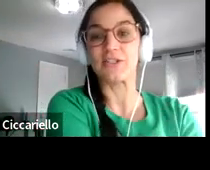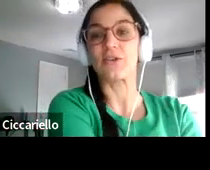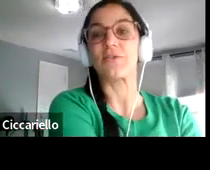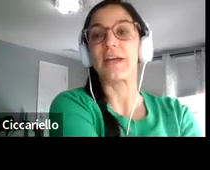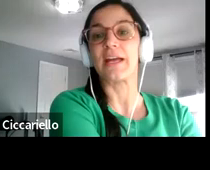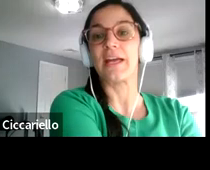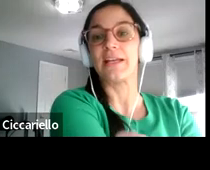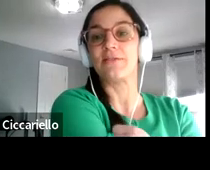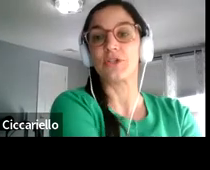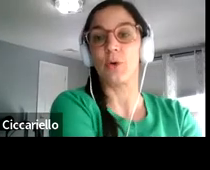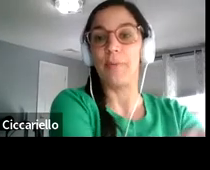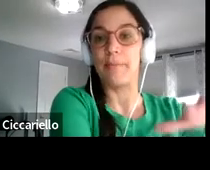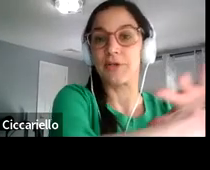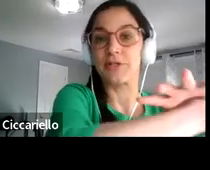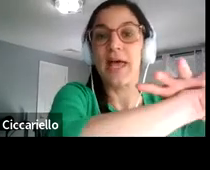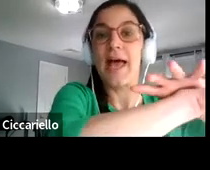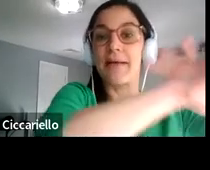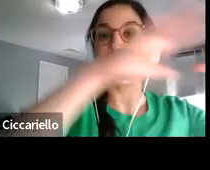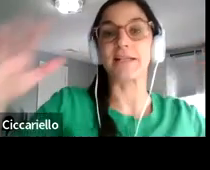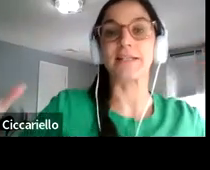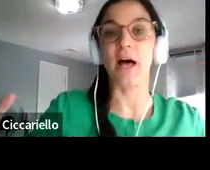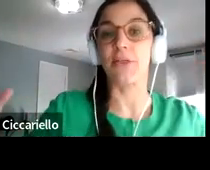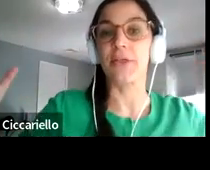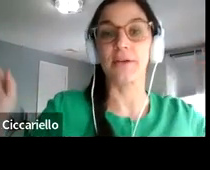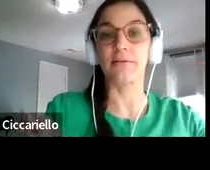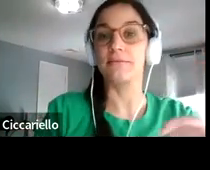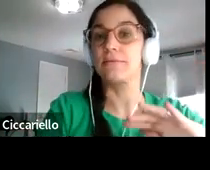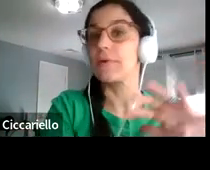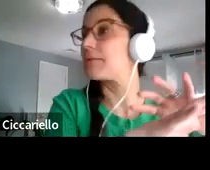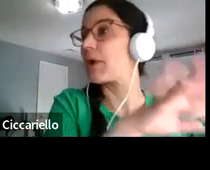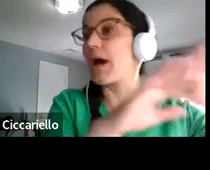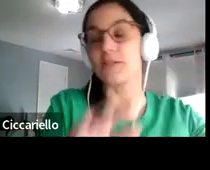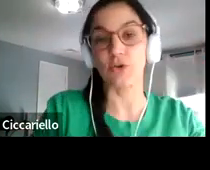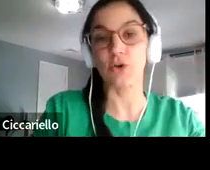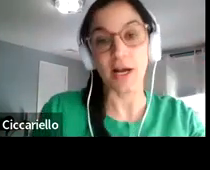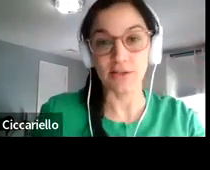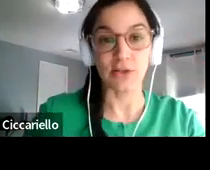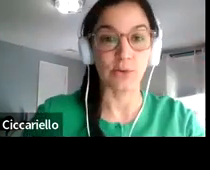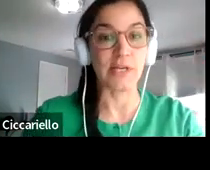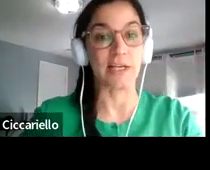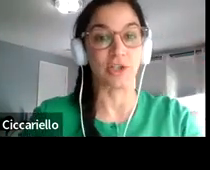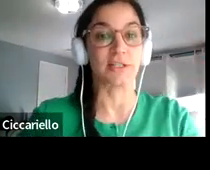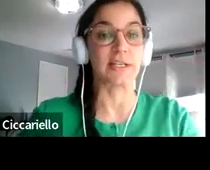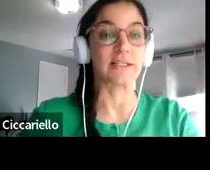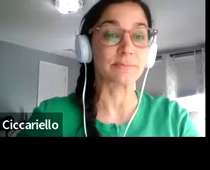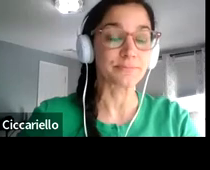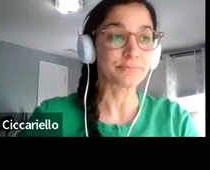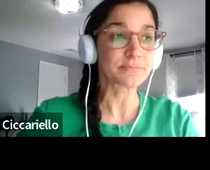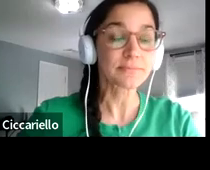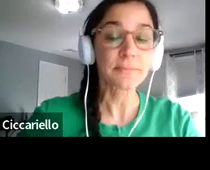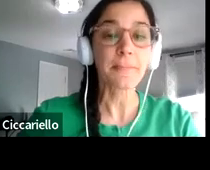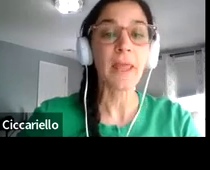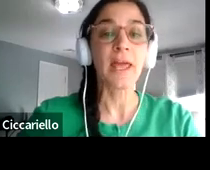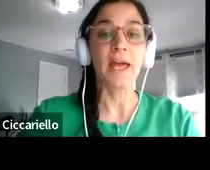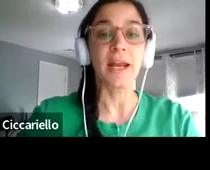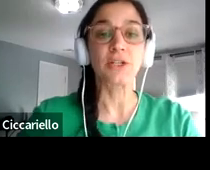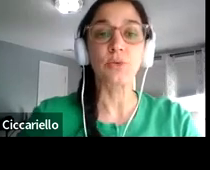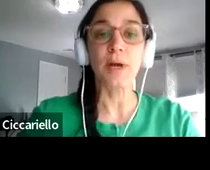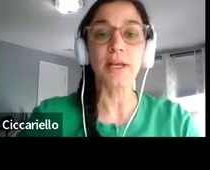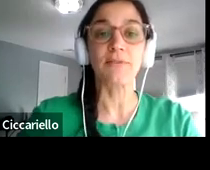that I think strengthens our partnership. For example, we rolled out vaccine distribution through all of the